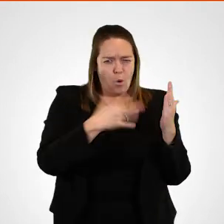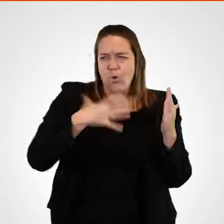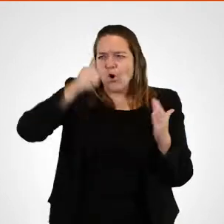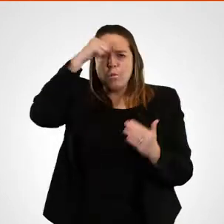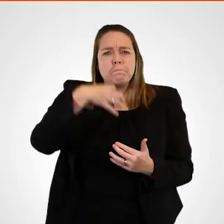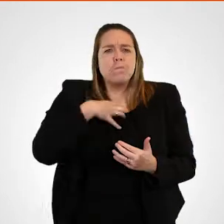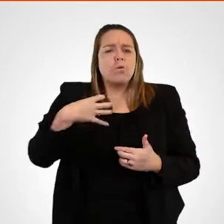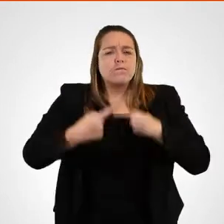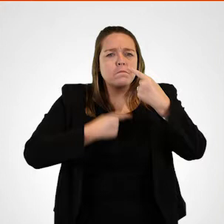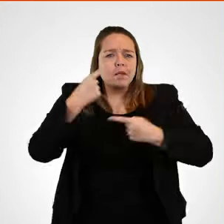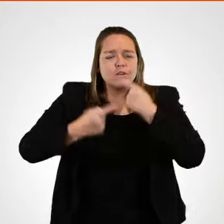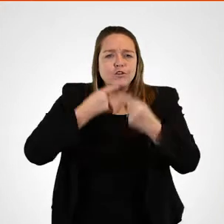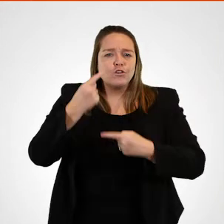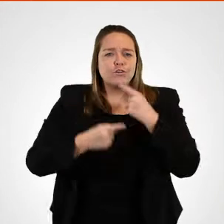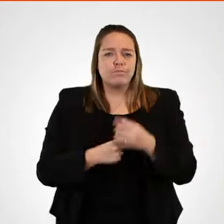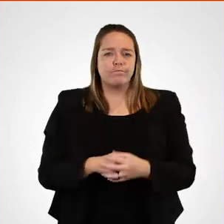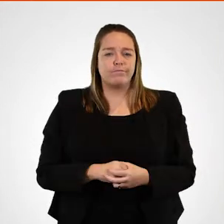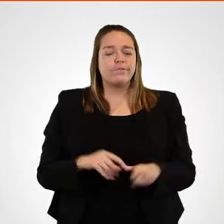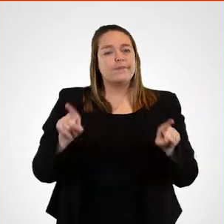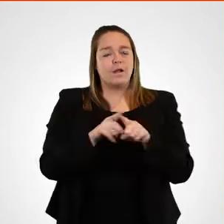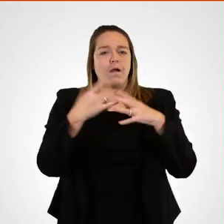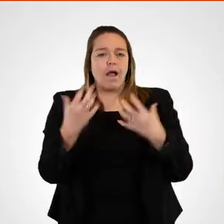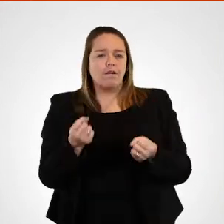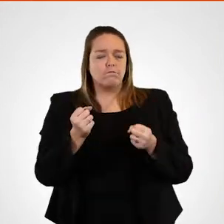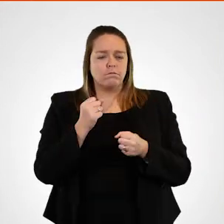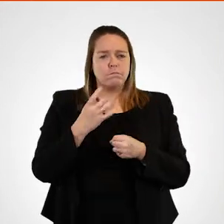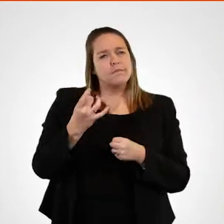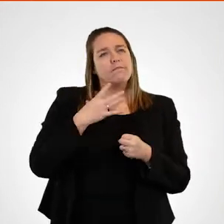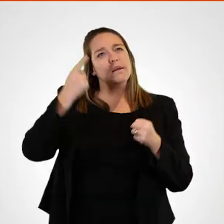And they also have this internal dialogue about themselves that,